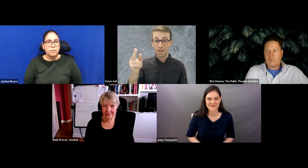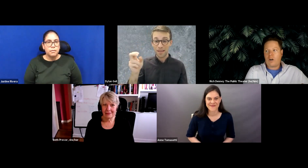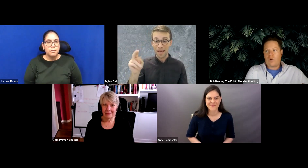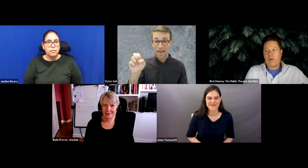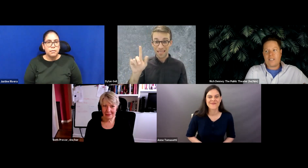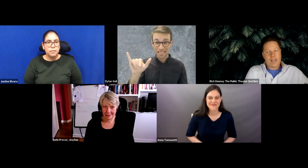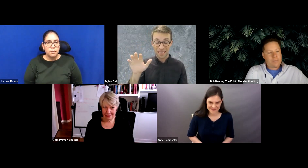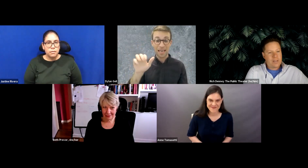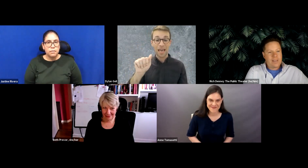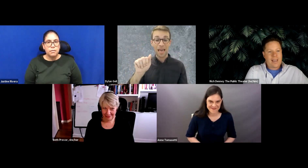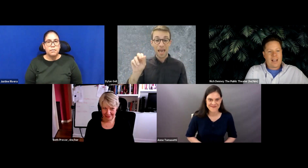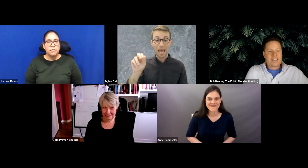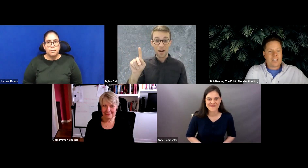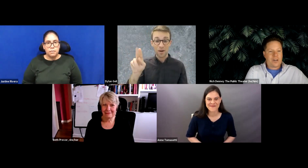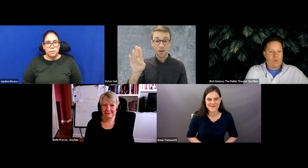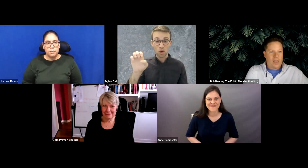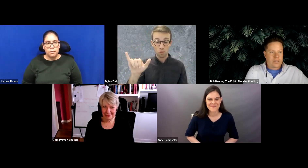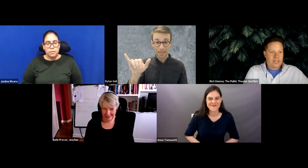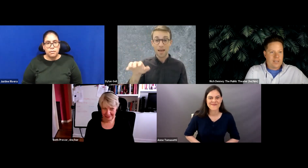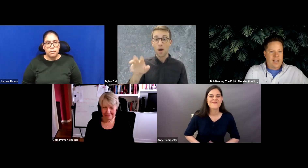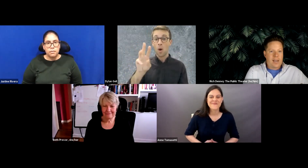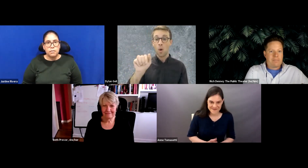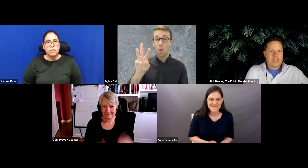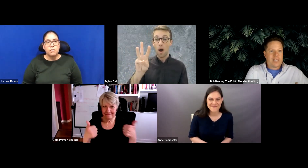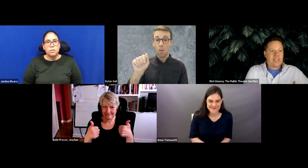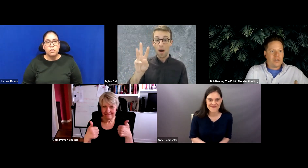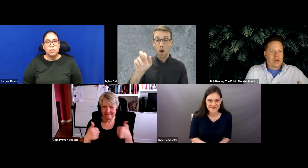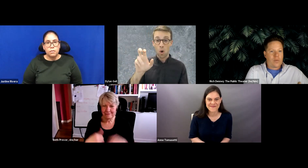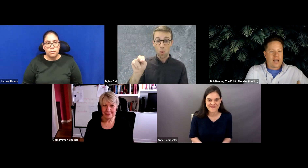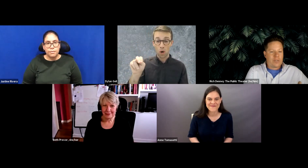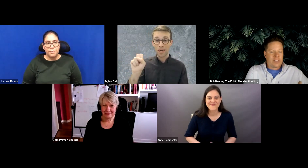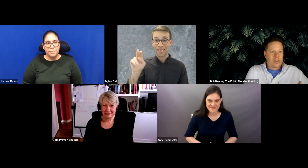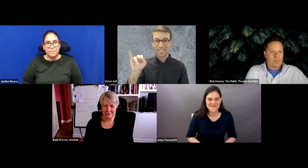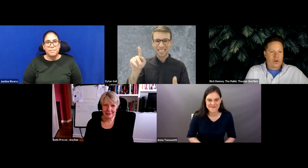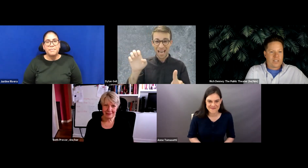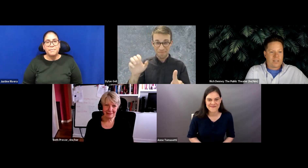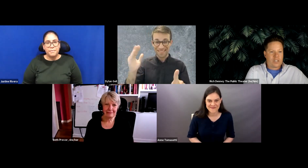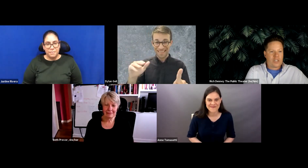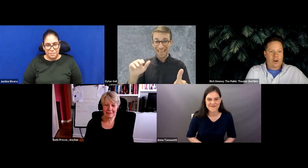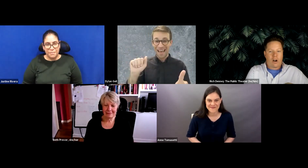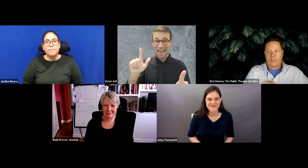Warren 'WaWa' Snipes, Alexandria Wailes. But as we continue to talk about it, I just thought it was important to share all of